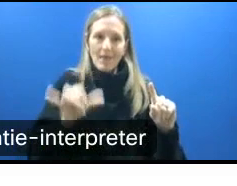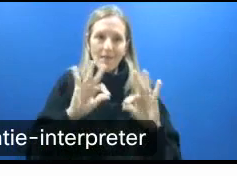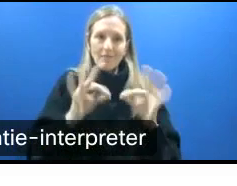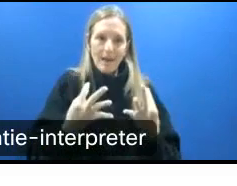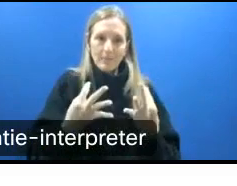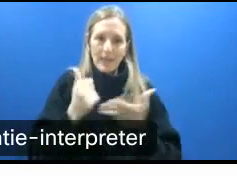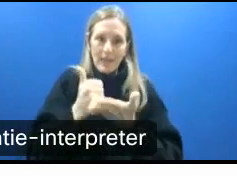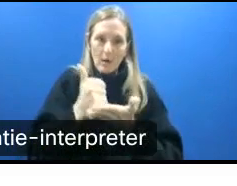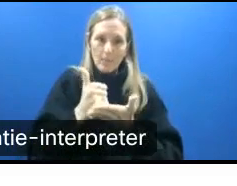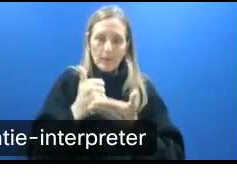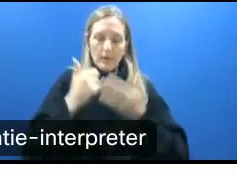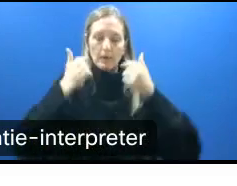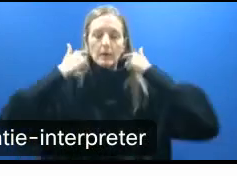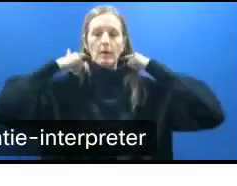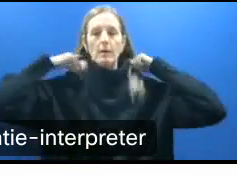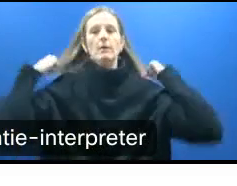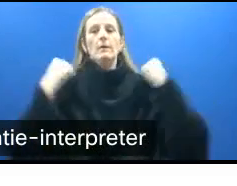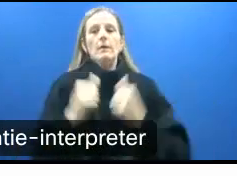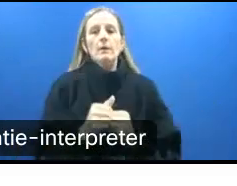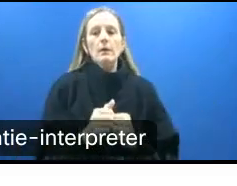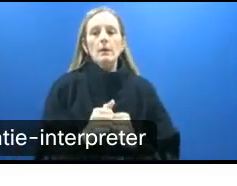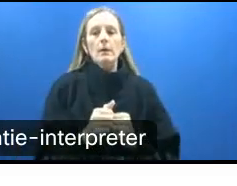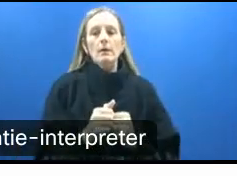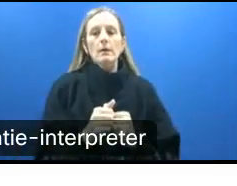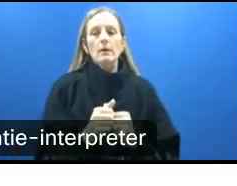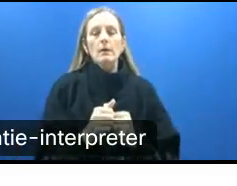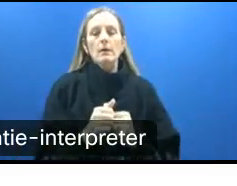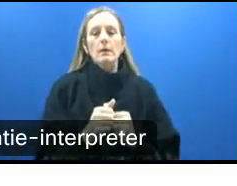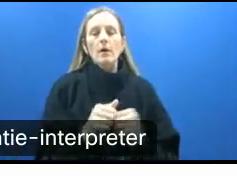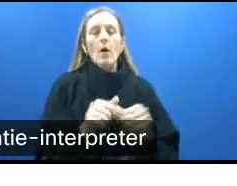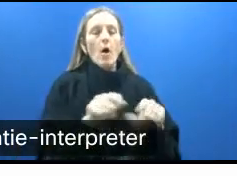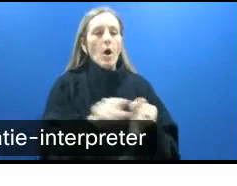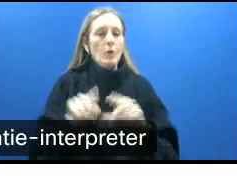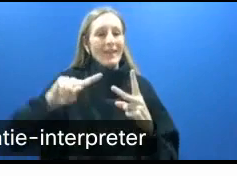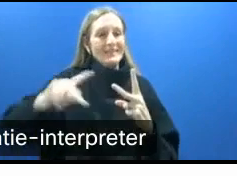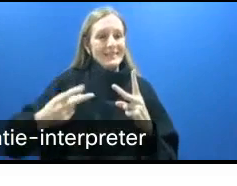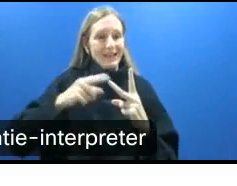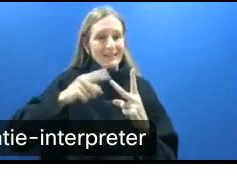Um, and then also with the communication that dealt with.